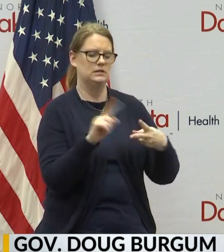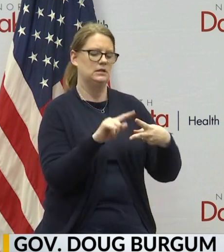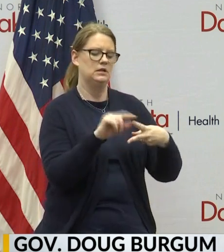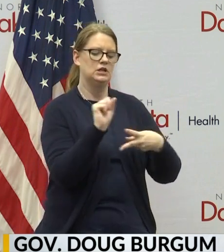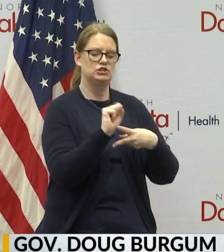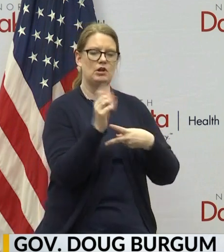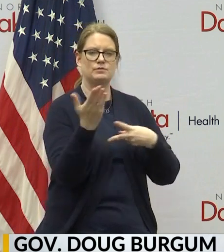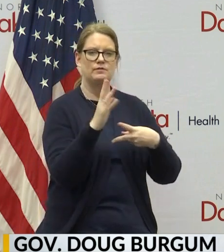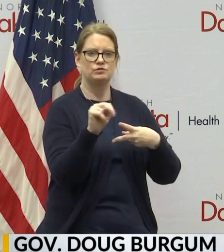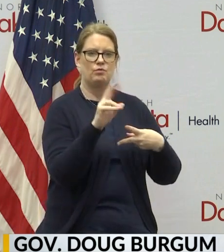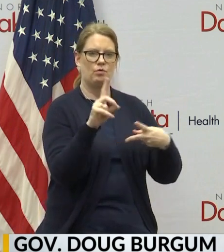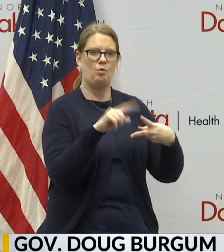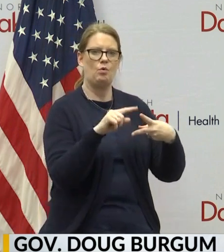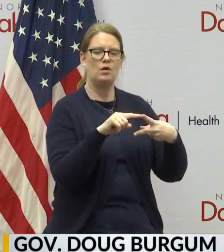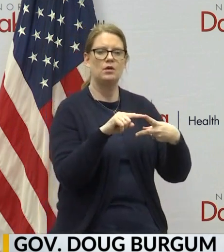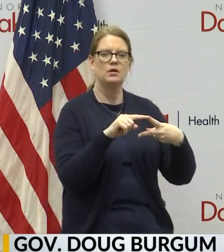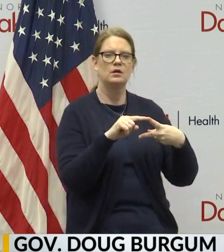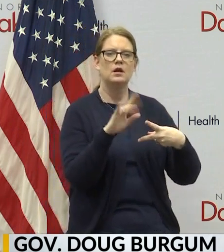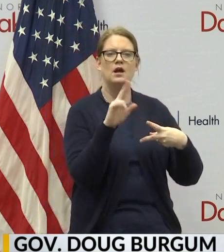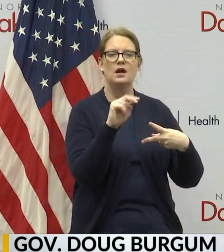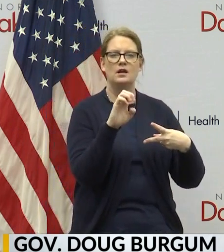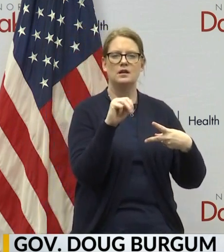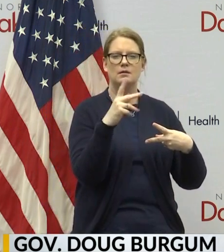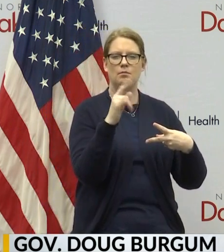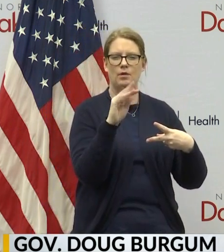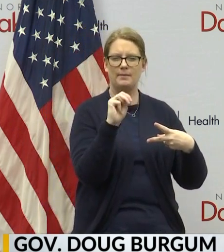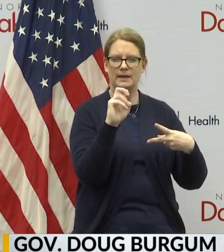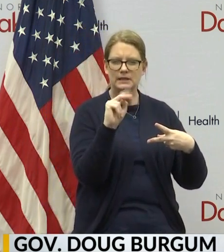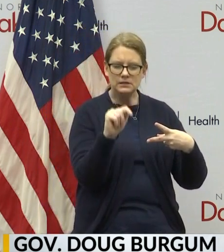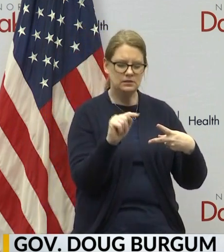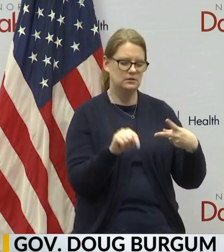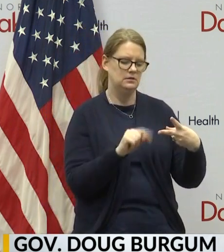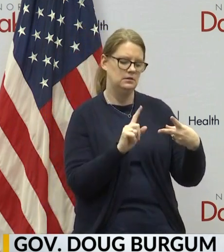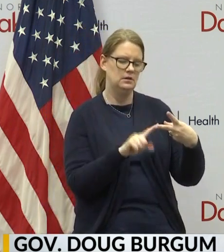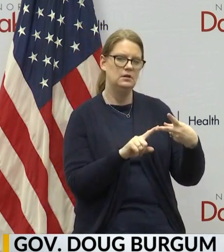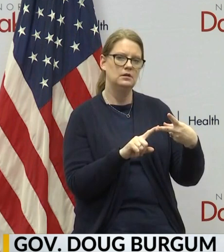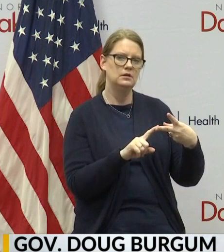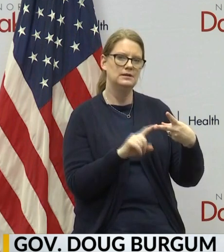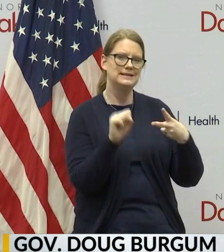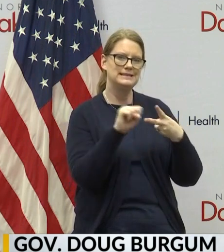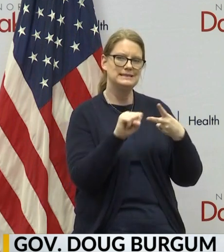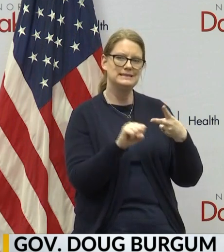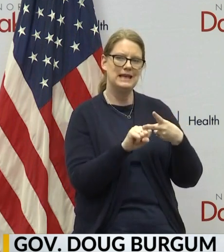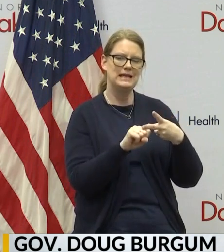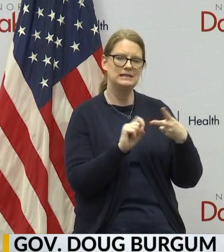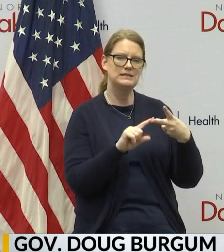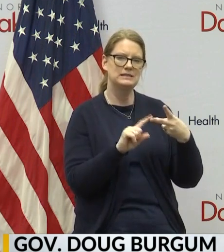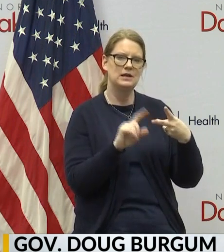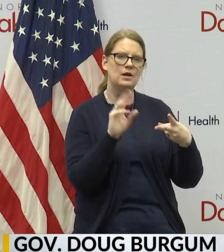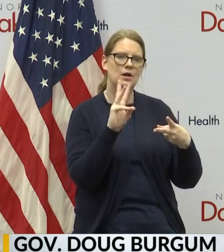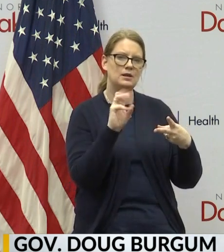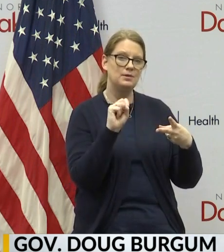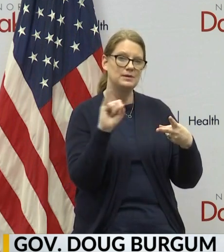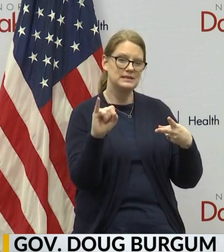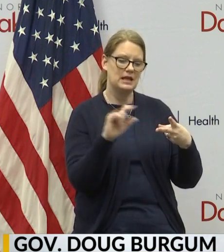WE HAVE TWO STATE AGENCIES THAT ARE DIRECTLY INVOLVED WITH VIRTUALLY EVERY BUSINESS IN THE STATE, ONE IS JOB SERVICE NORTH DAKOTA, WHICH HANDLES THE